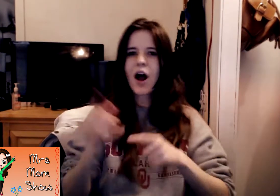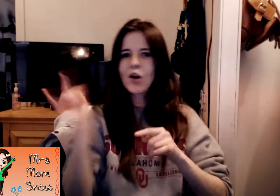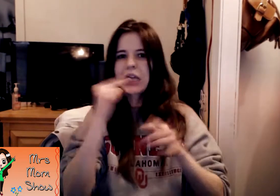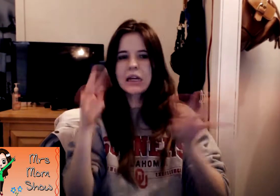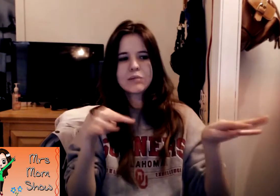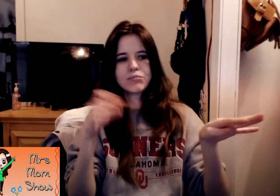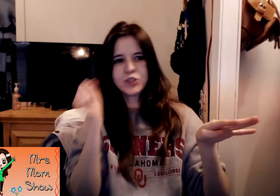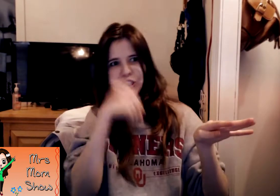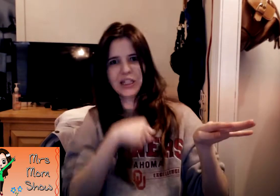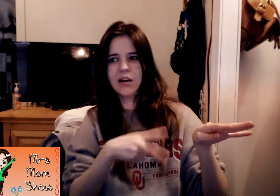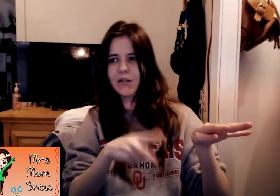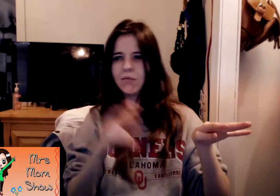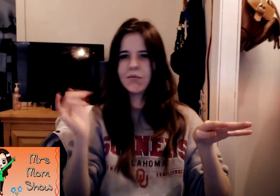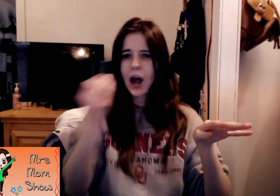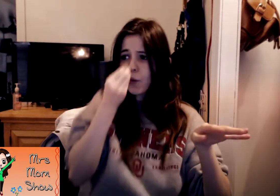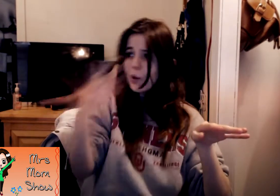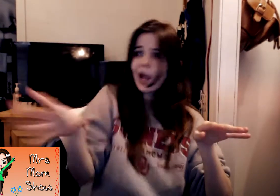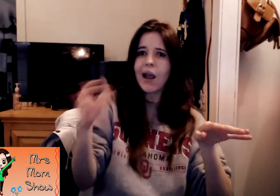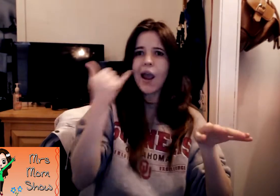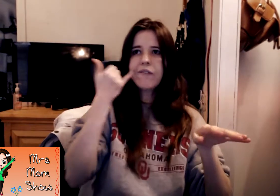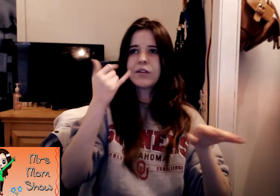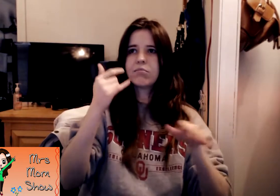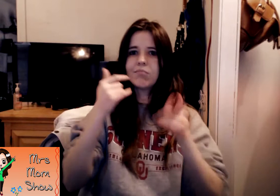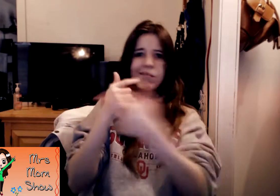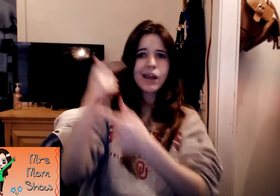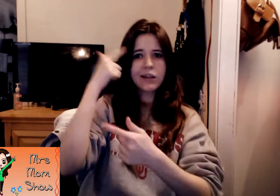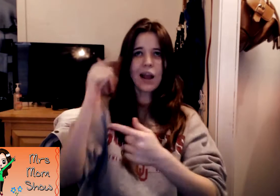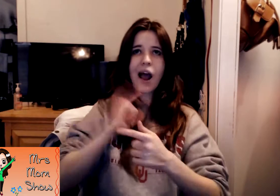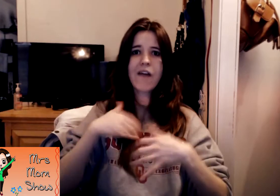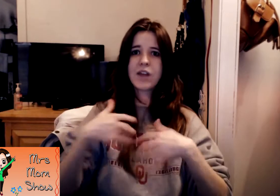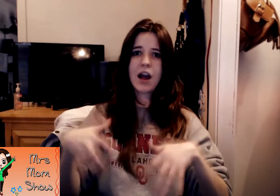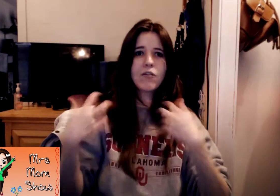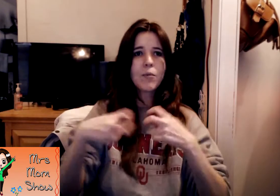My classmates were like, "Shit" and I didn't care if they thought that I had anger problems.